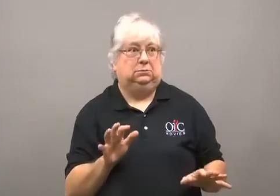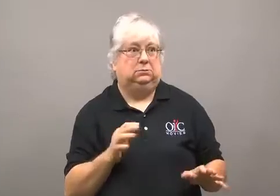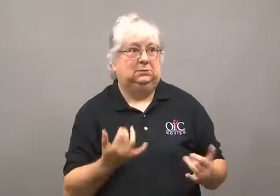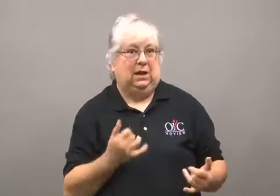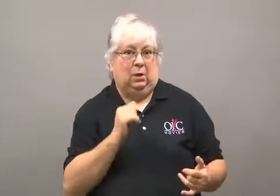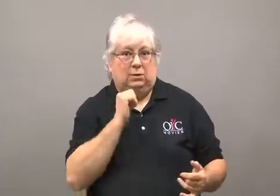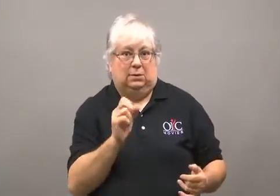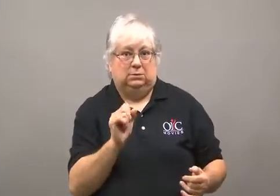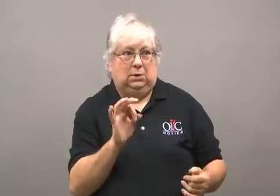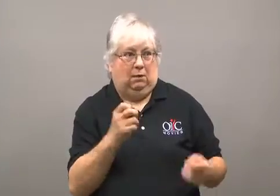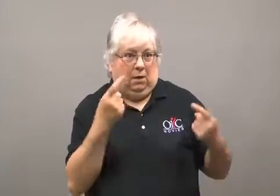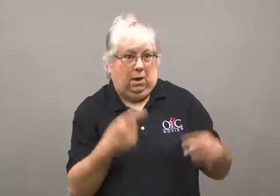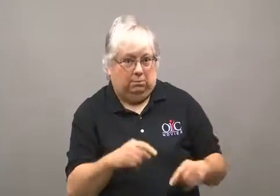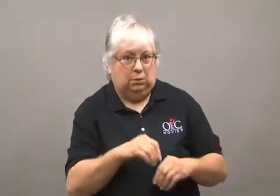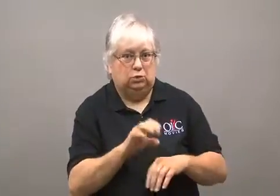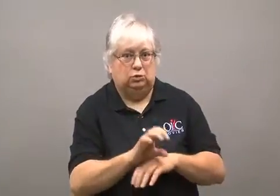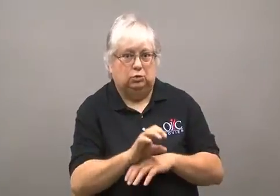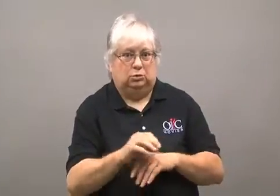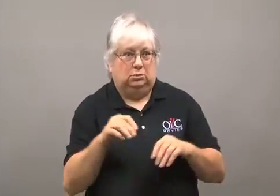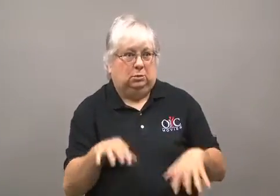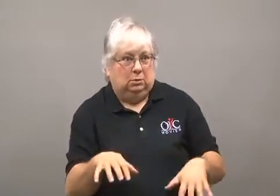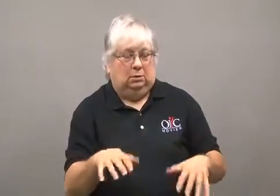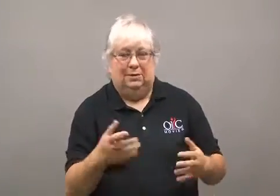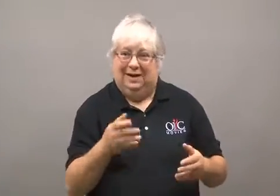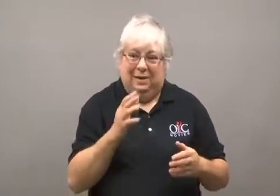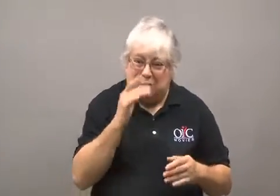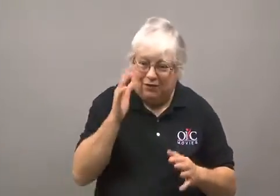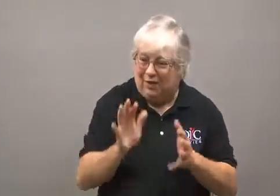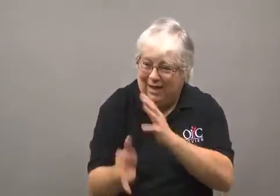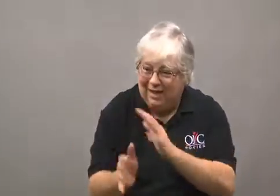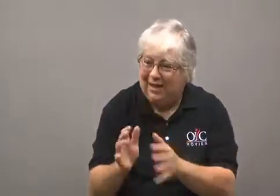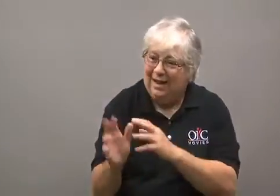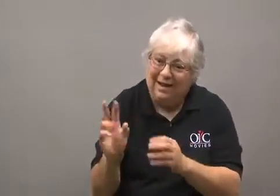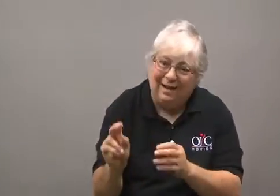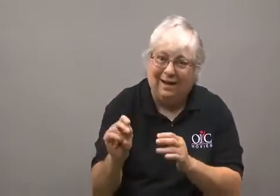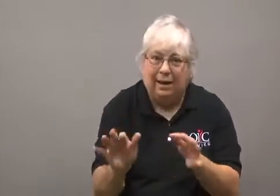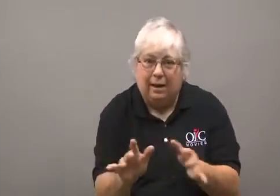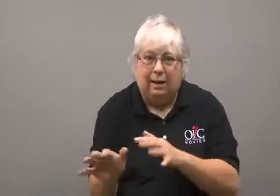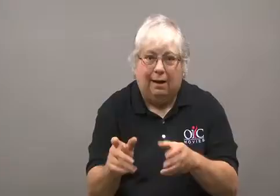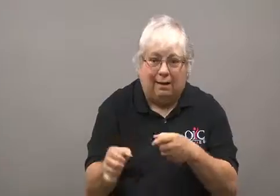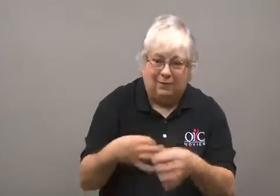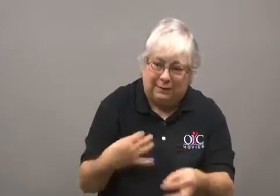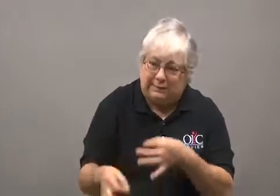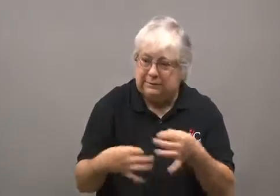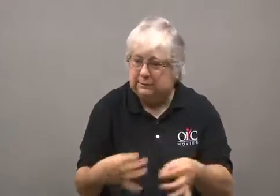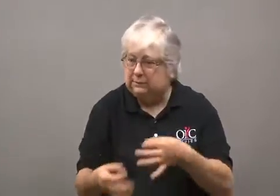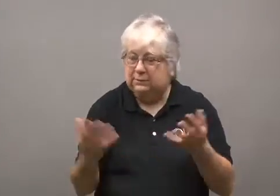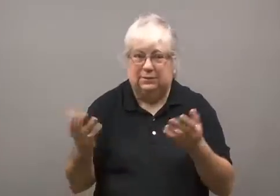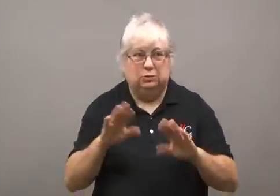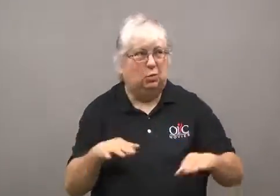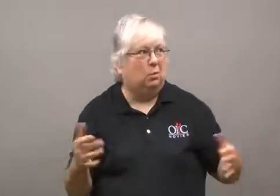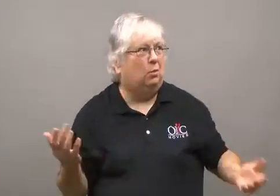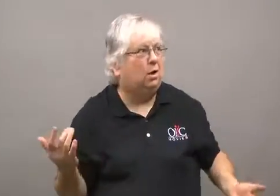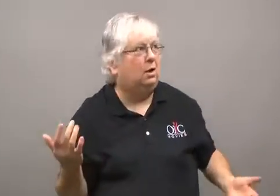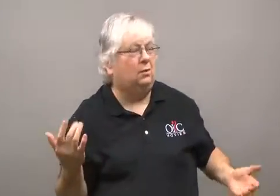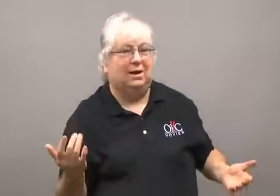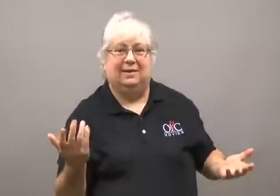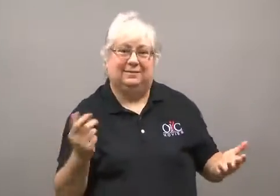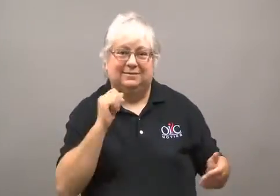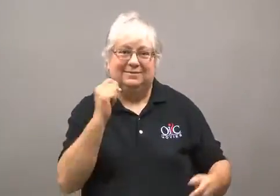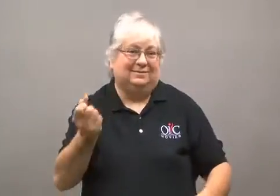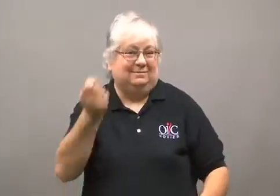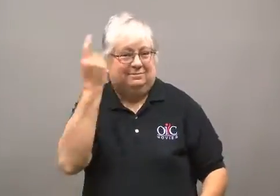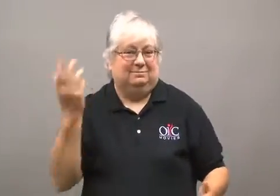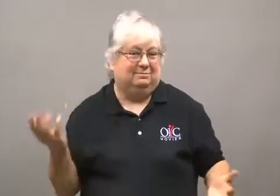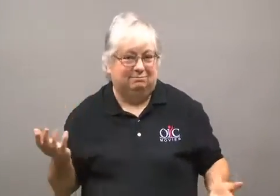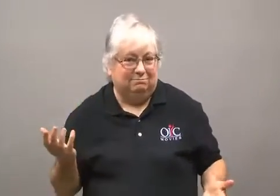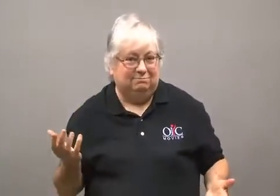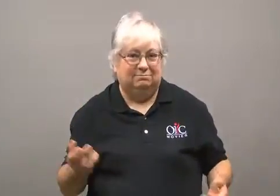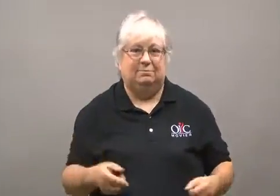Parents triedto explain the tragedy to children who were shocked and couldn't understand.